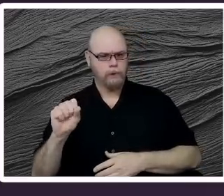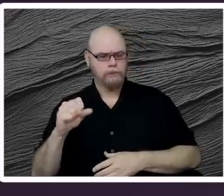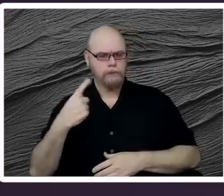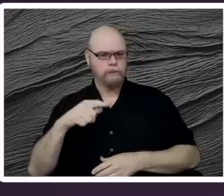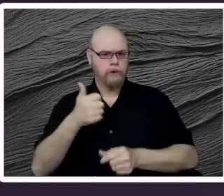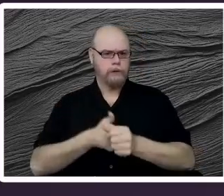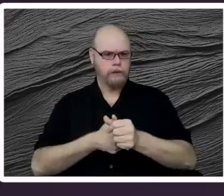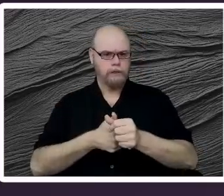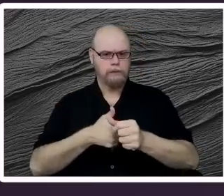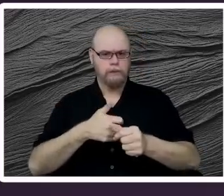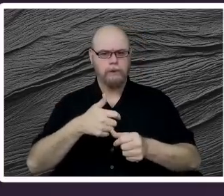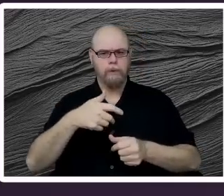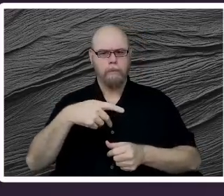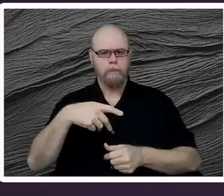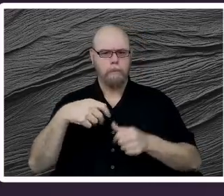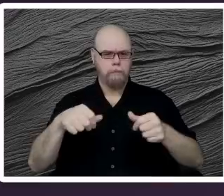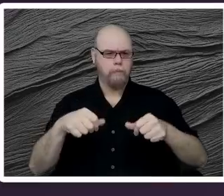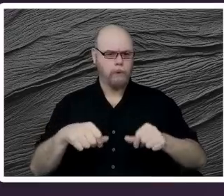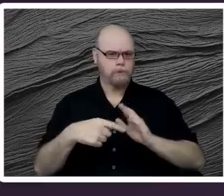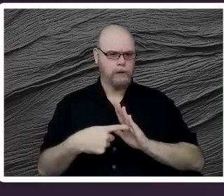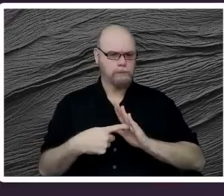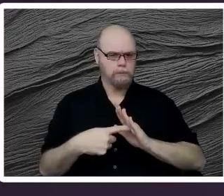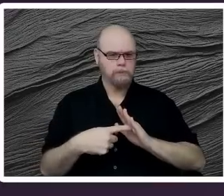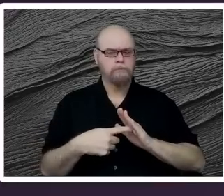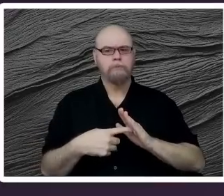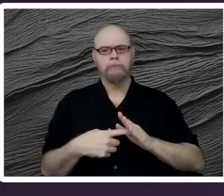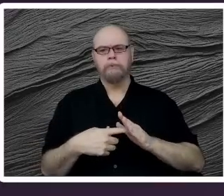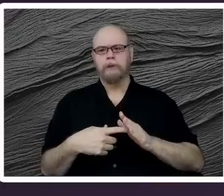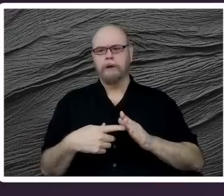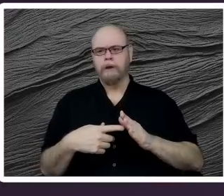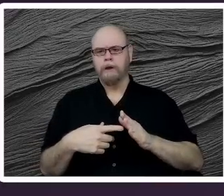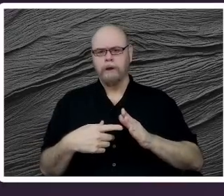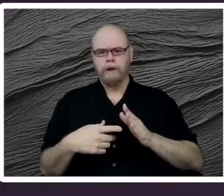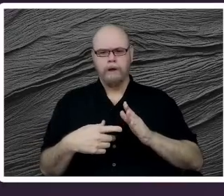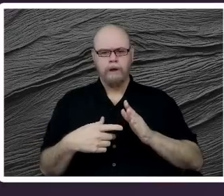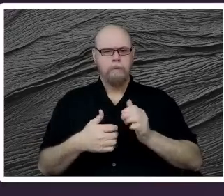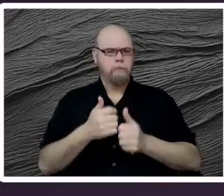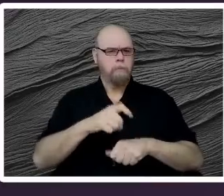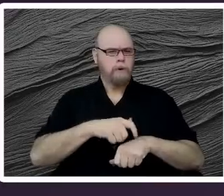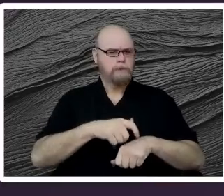those often include something associated with the Smithsonian's Learning Lab.